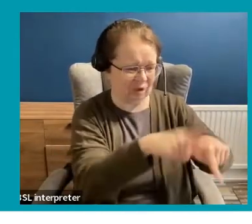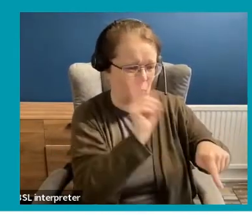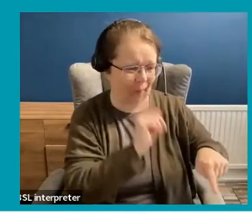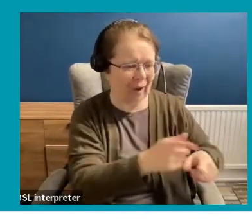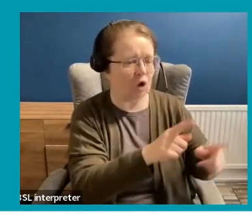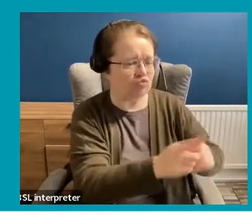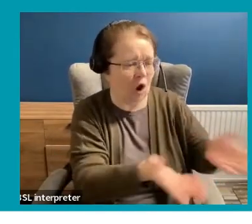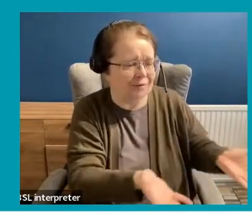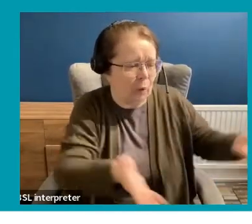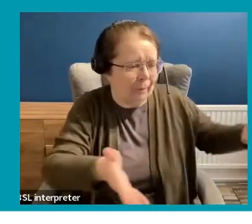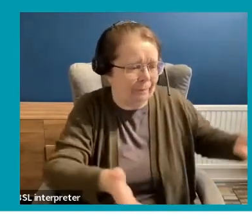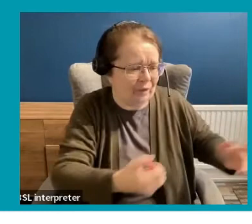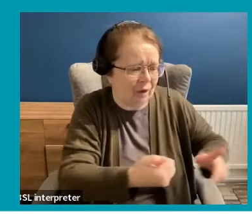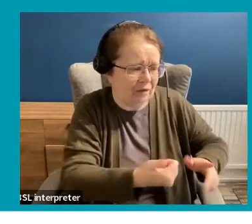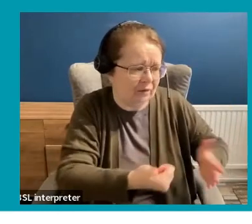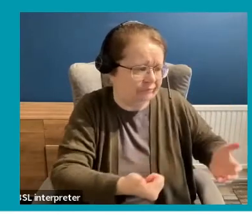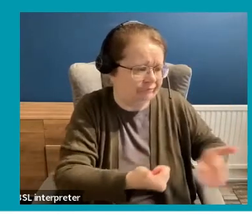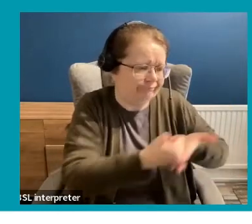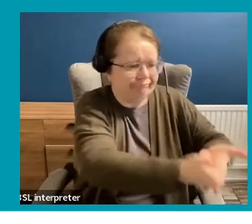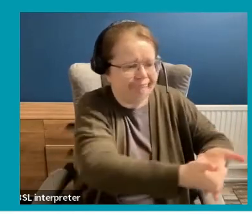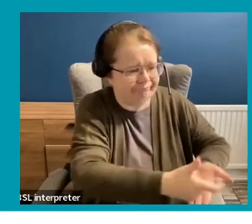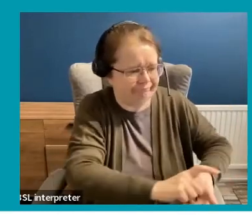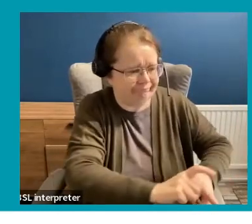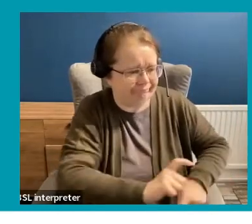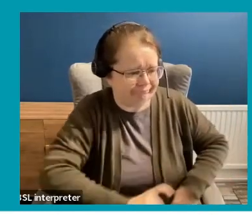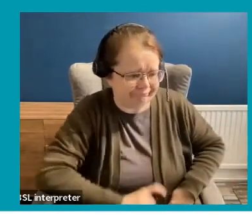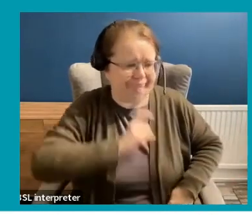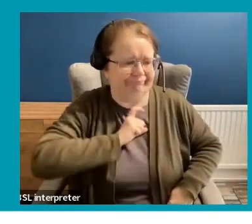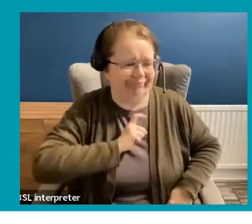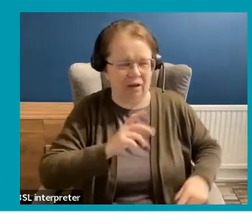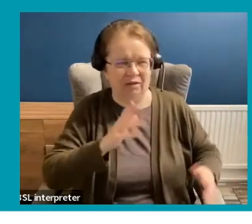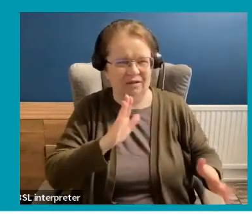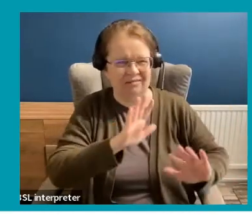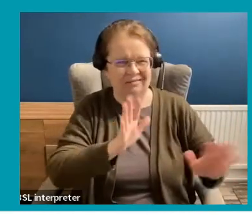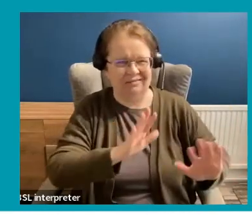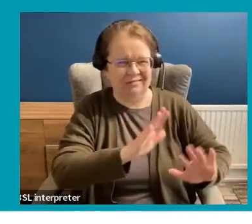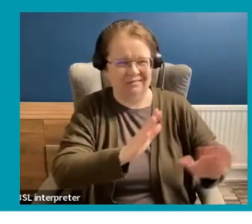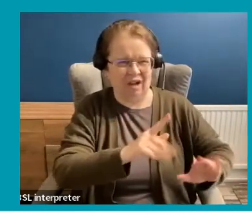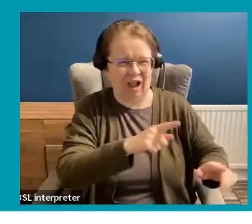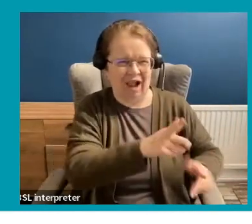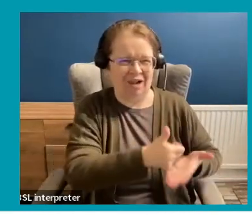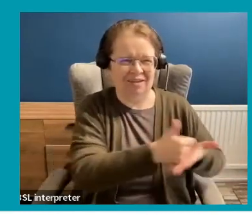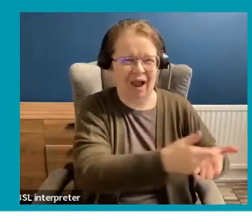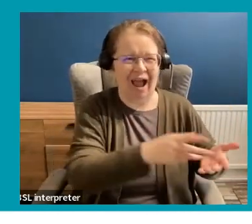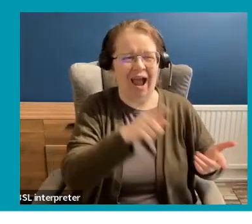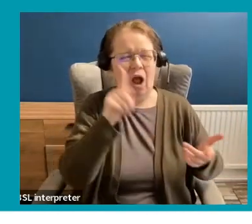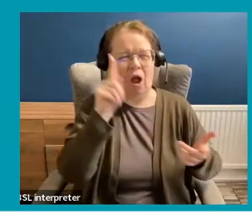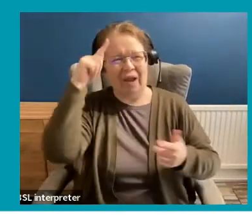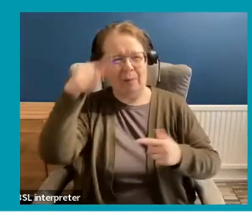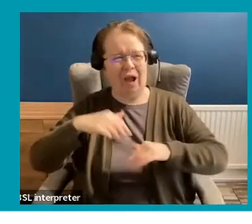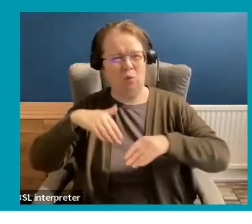rather than the infrastructure or the systems holding people back in their careers.